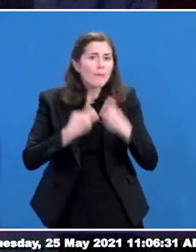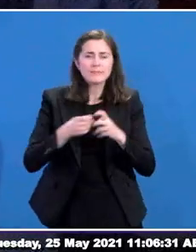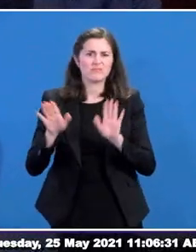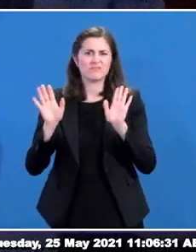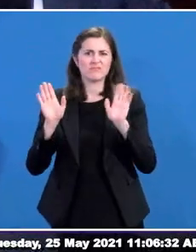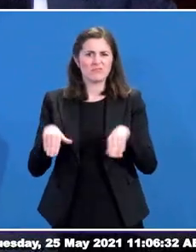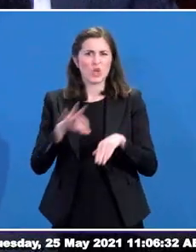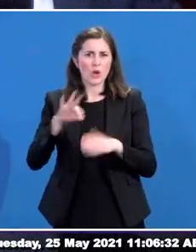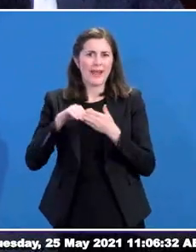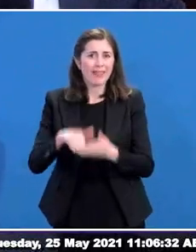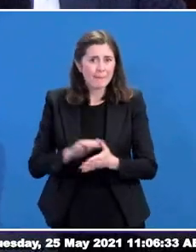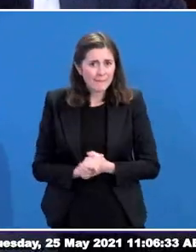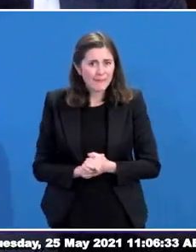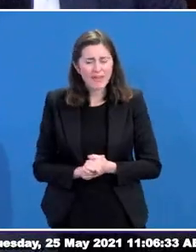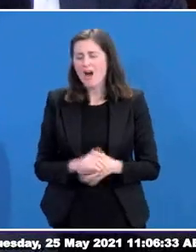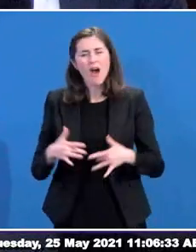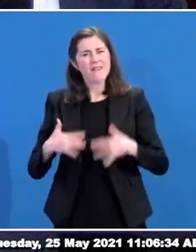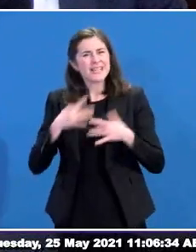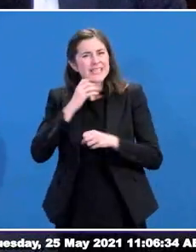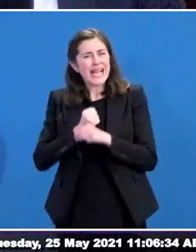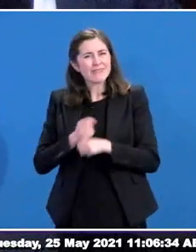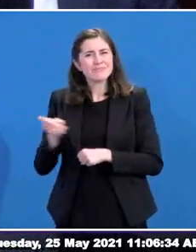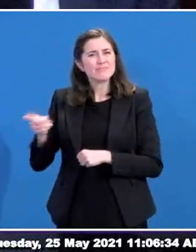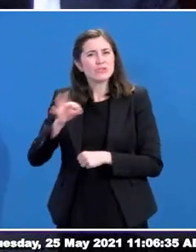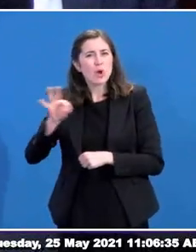but I felt was very dismissive when I raised it as an issue